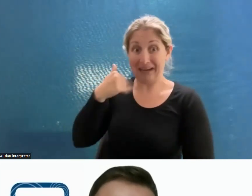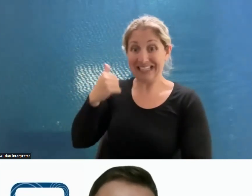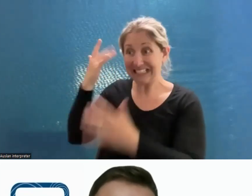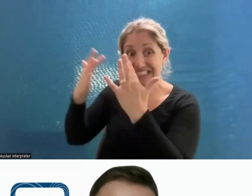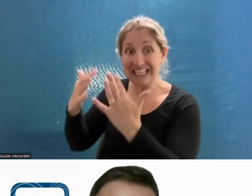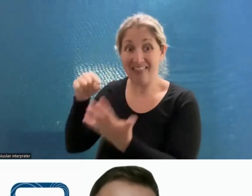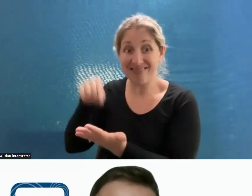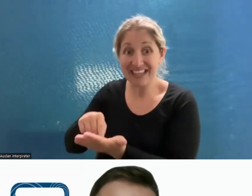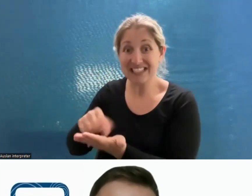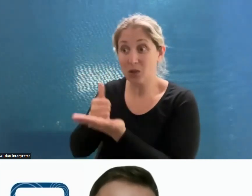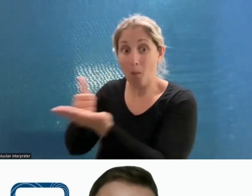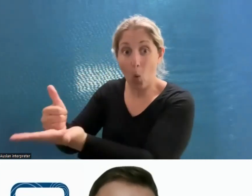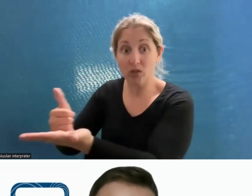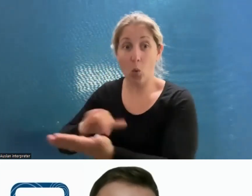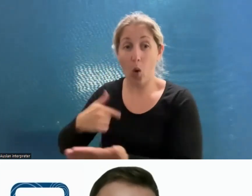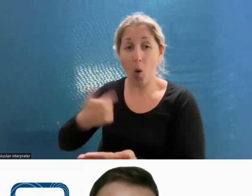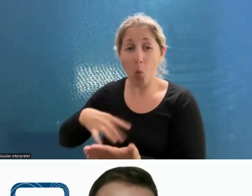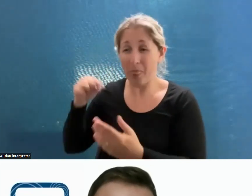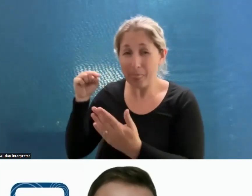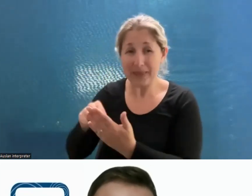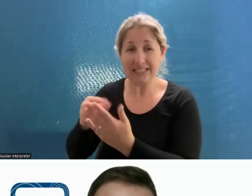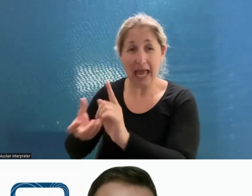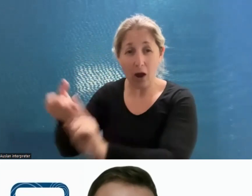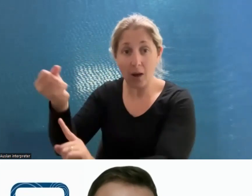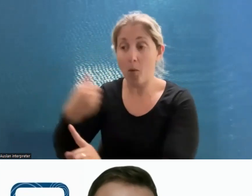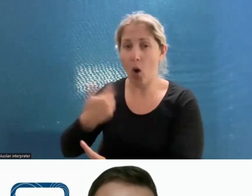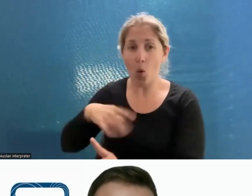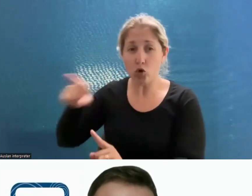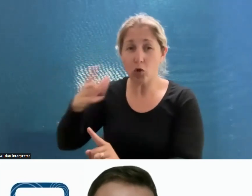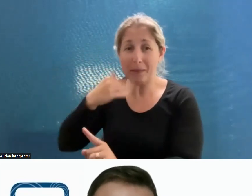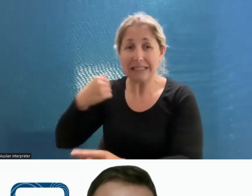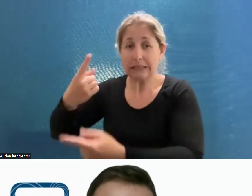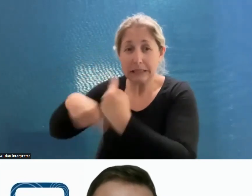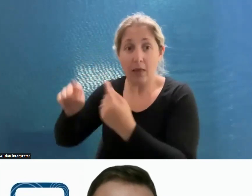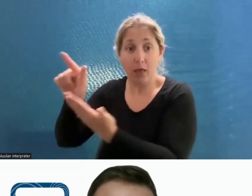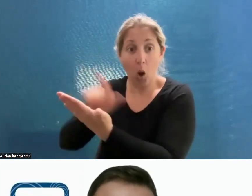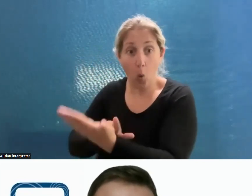outcome or a particular understanding of the law, then it's always going to be in your